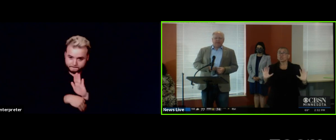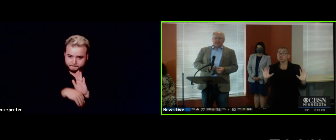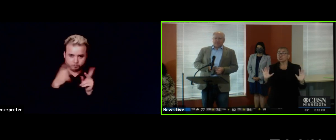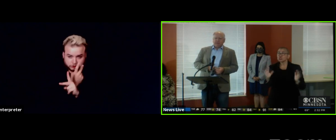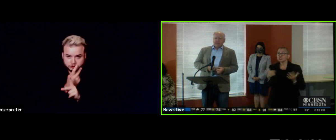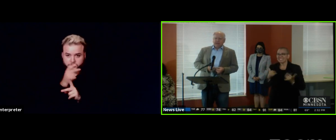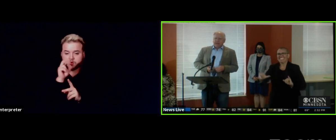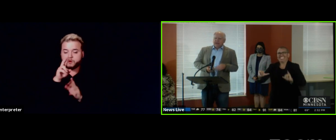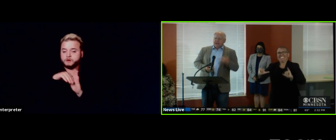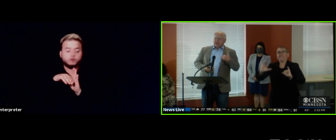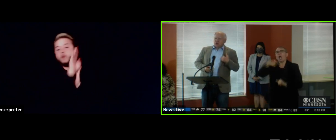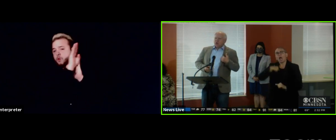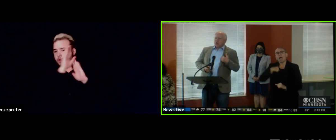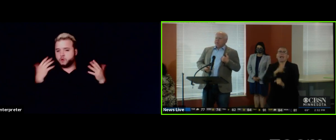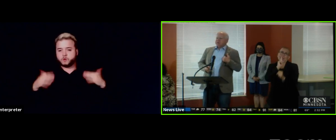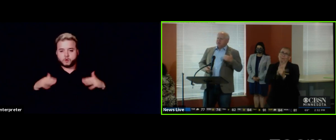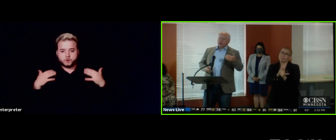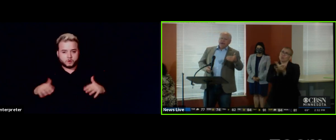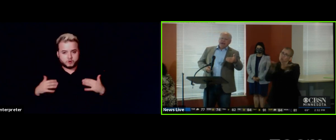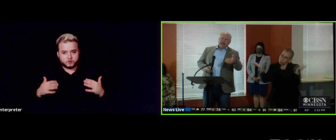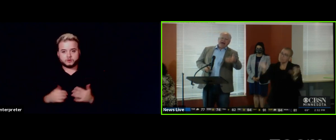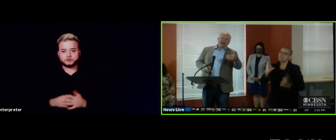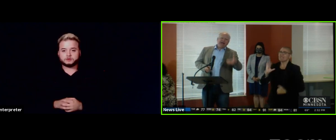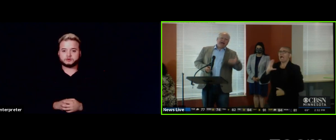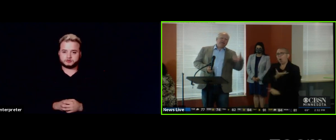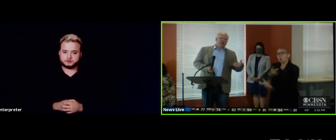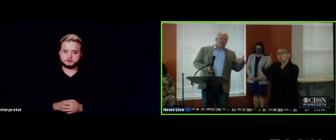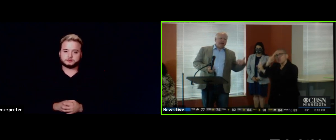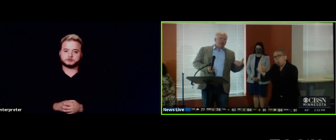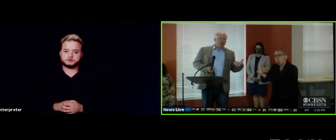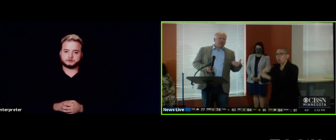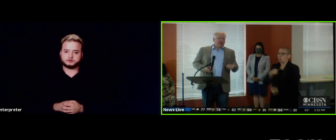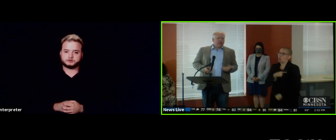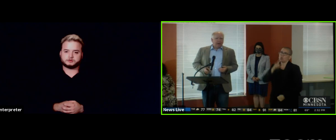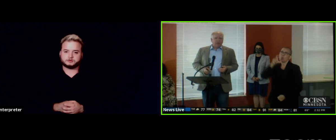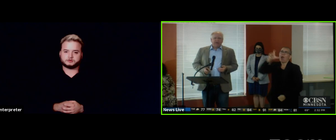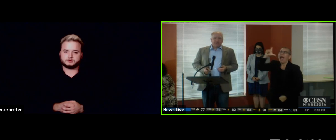from the beginning, it is our goal in Minnesota not to have to go backwards but we have put